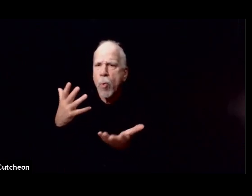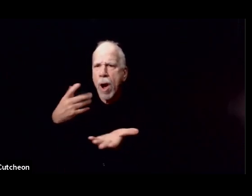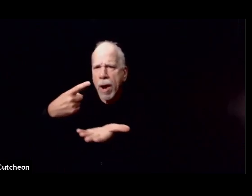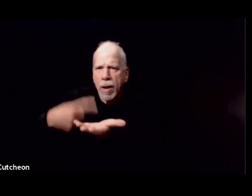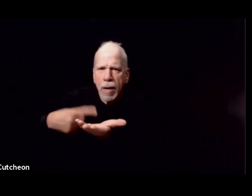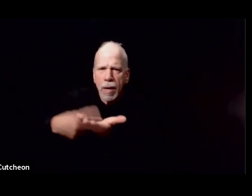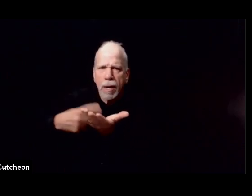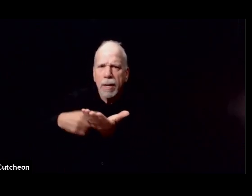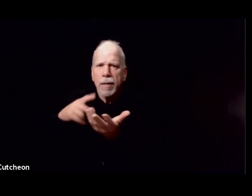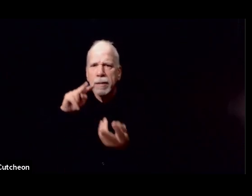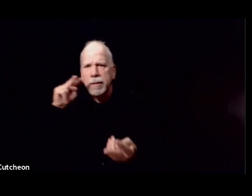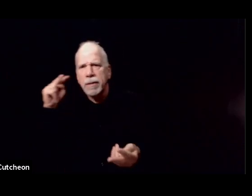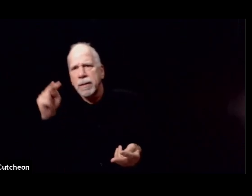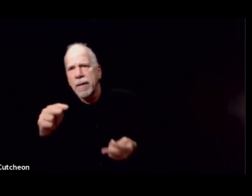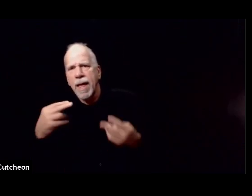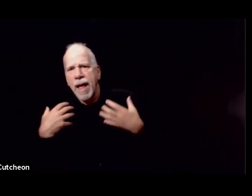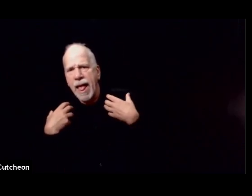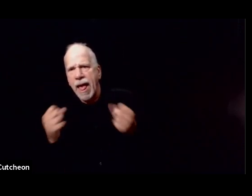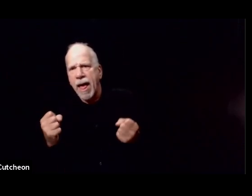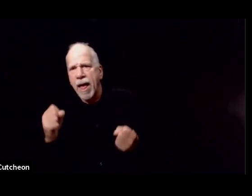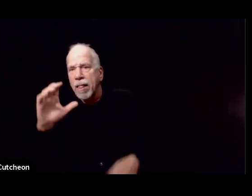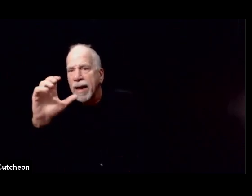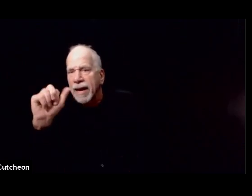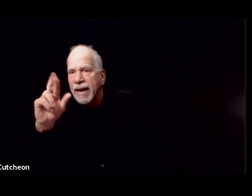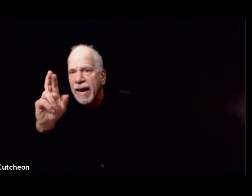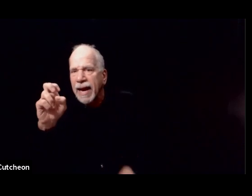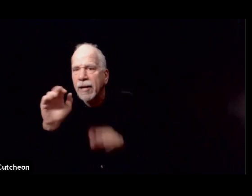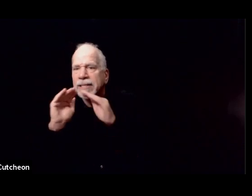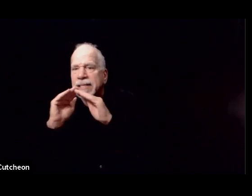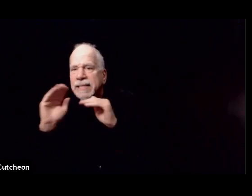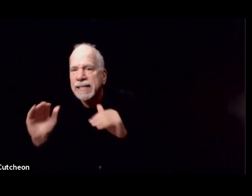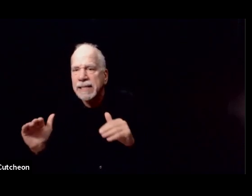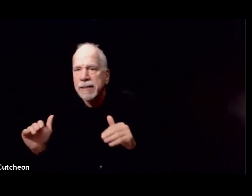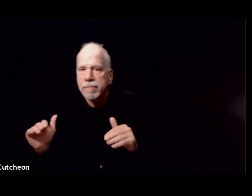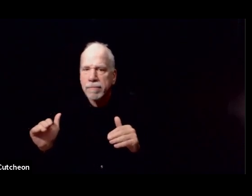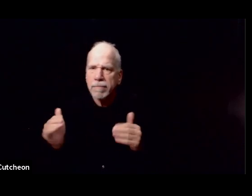do, what we continue to do at the state level to try to make sure that we're prepared for